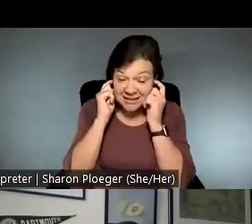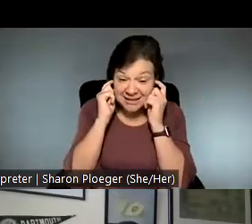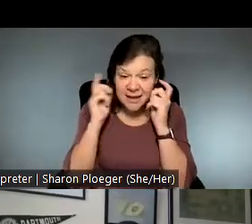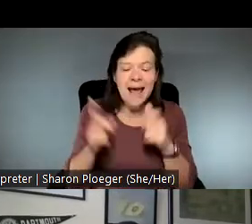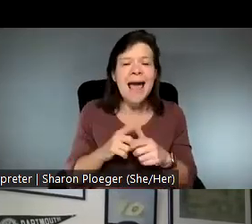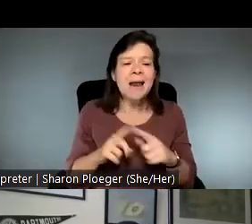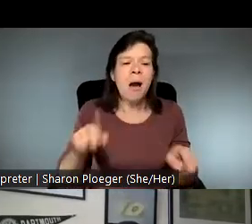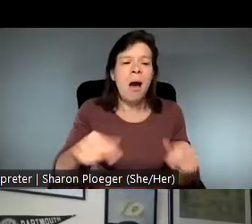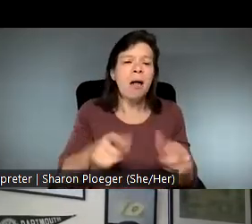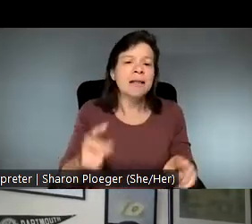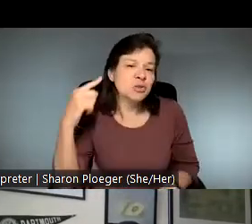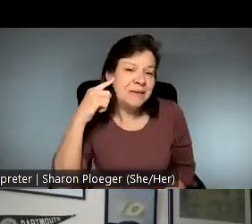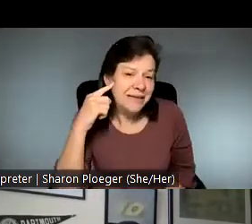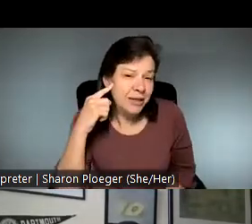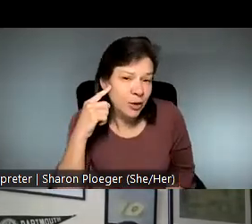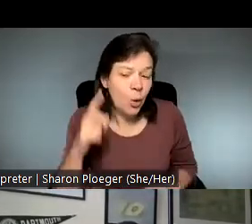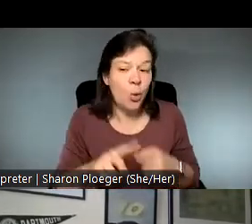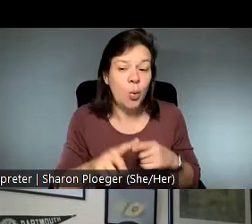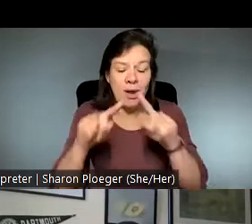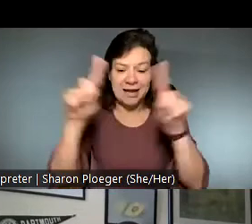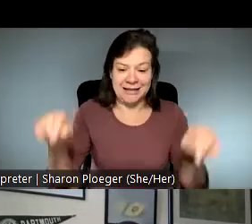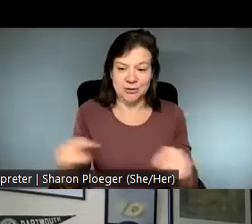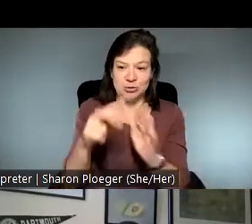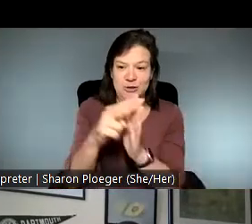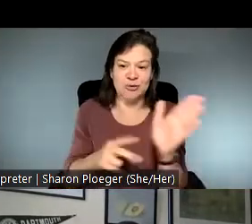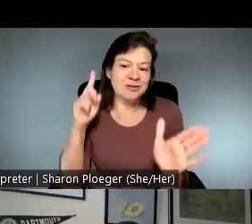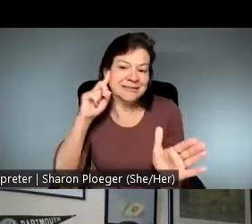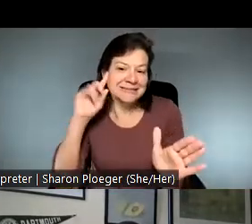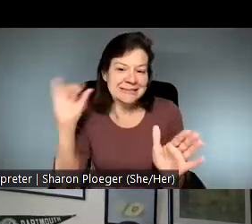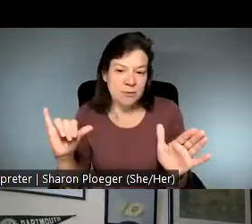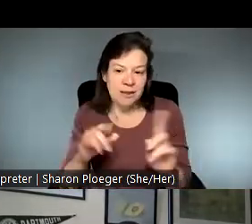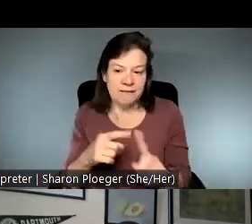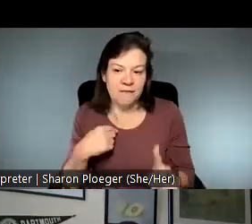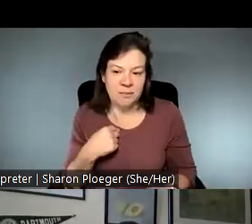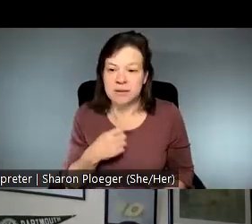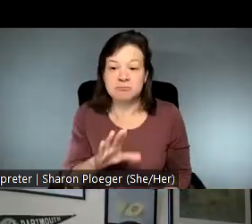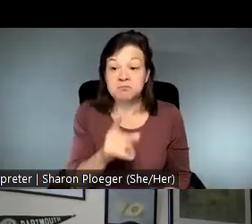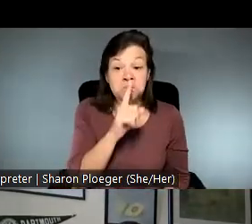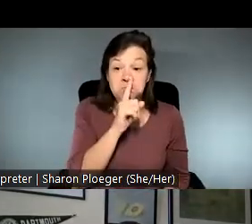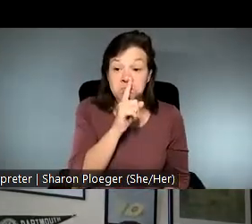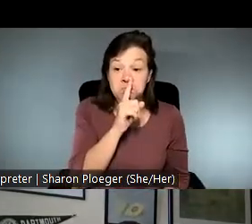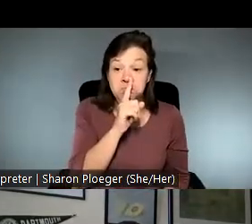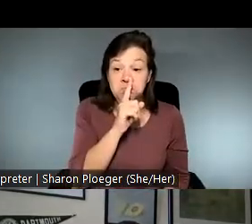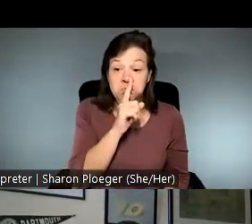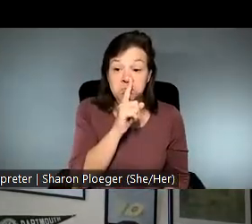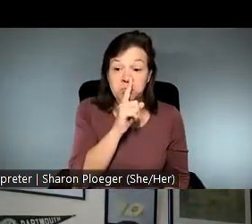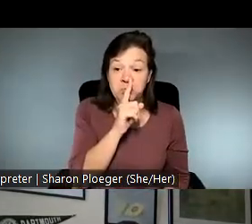I'll let you hear what a screen reader sounds like. So you won't see my screen,